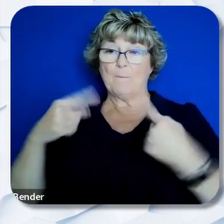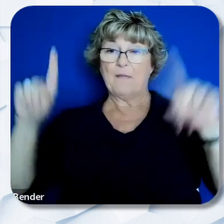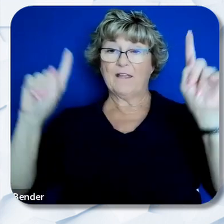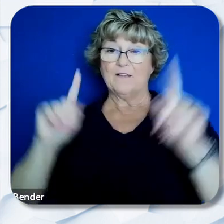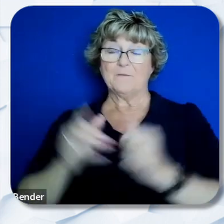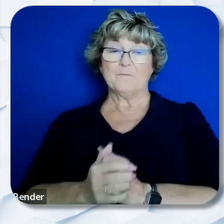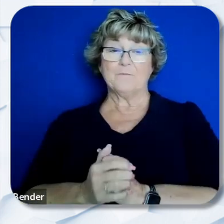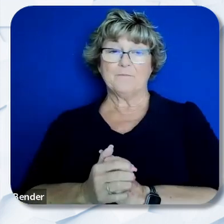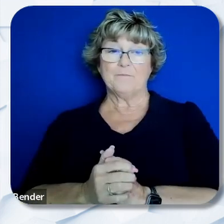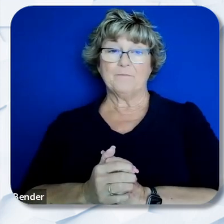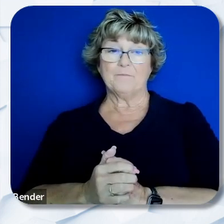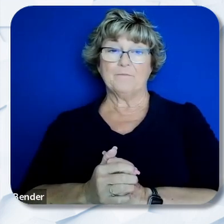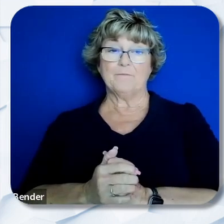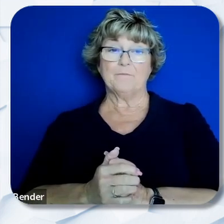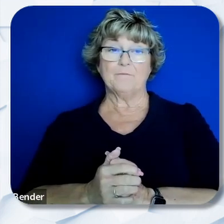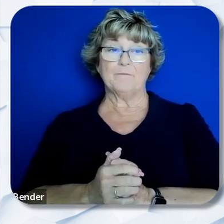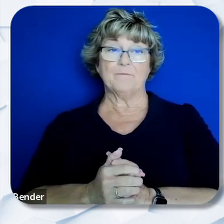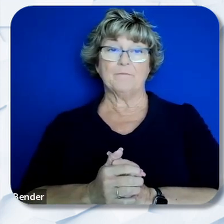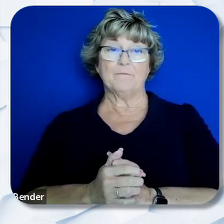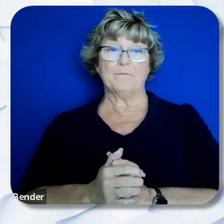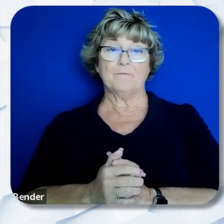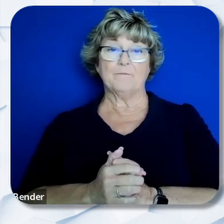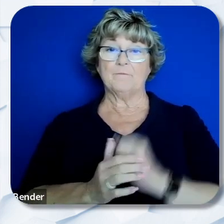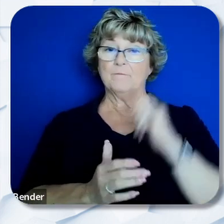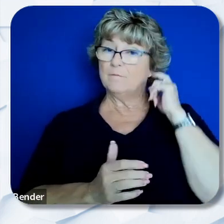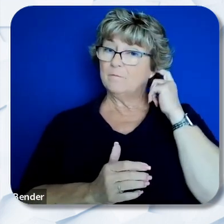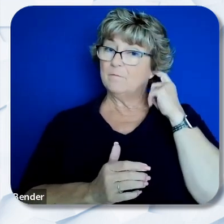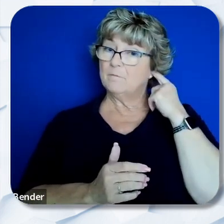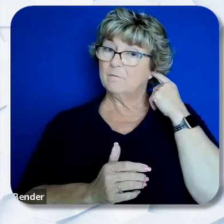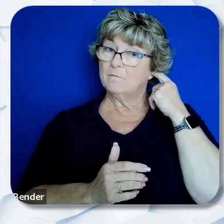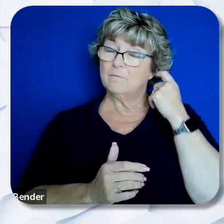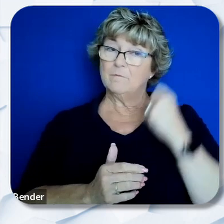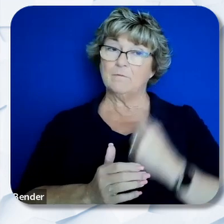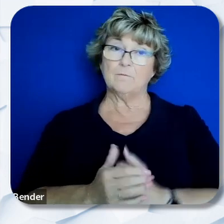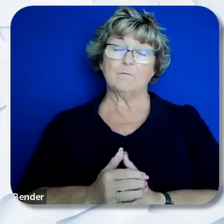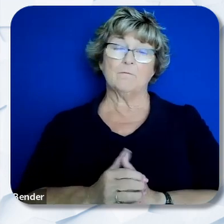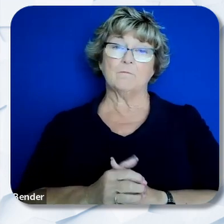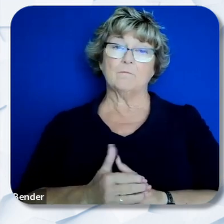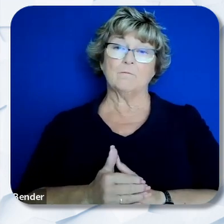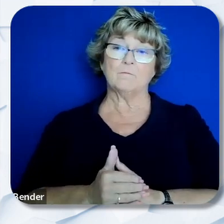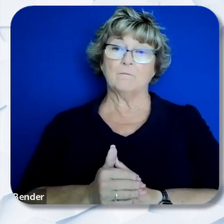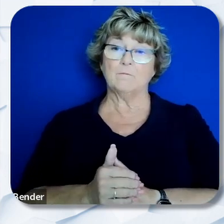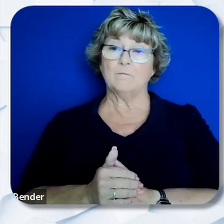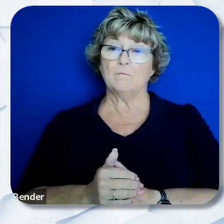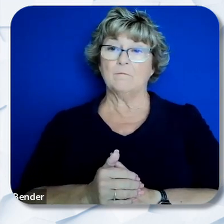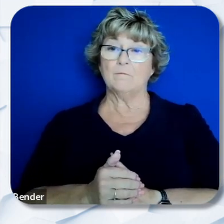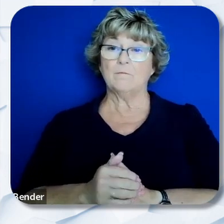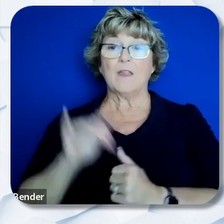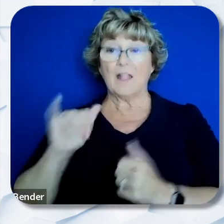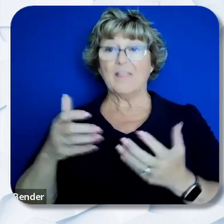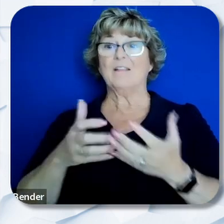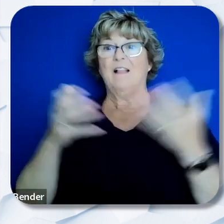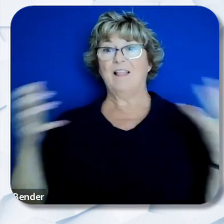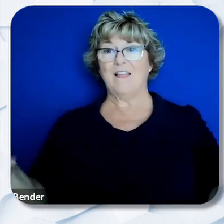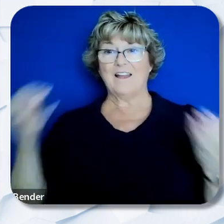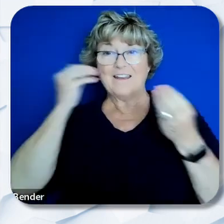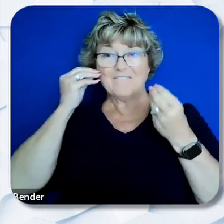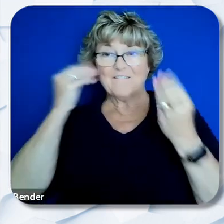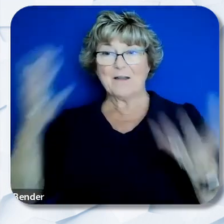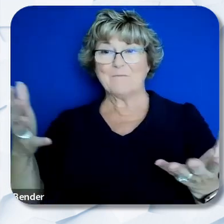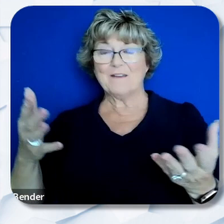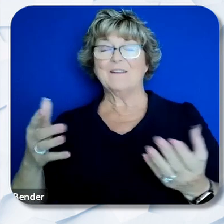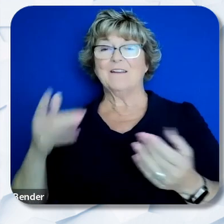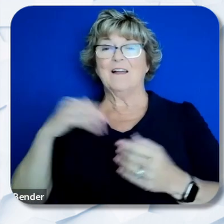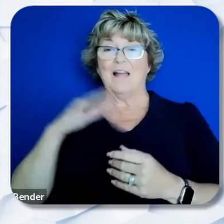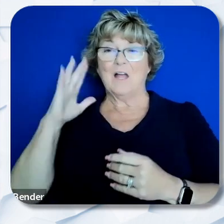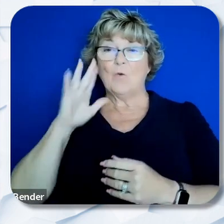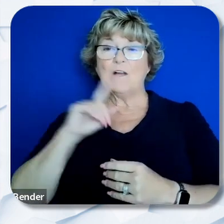I know that this has been a lot of information today. Definitely, we're going through this